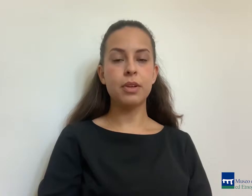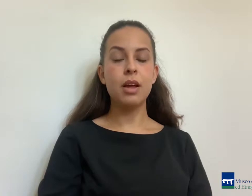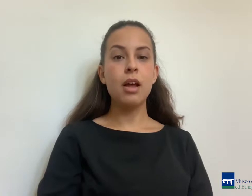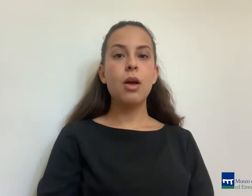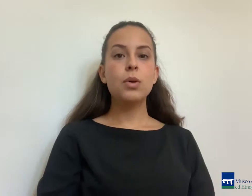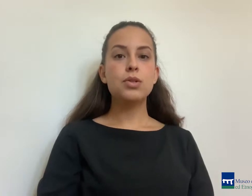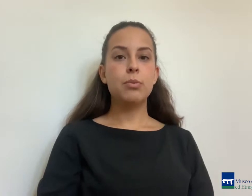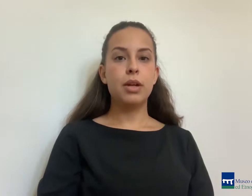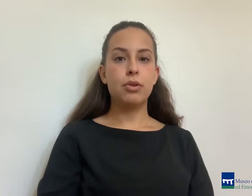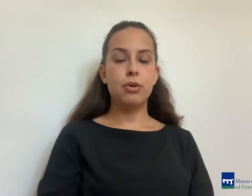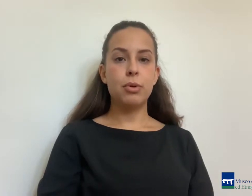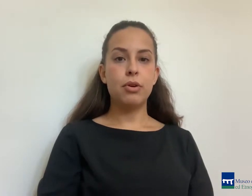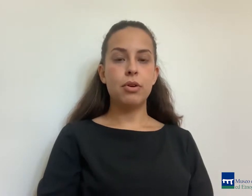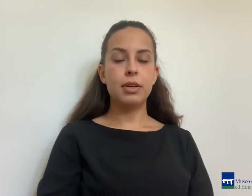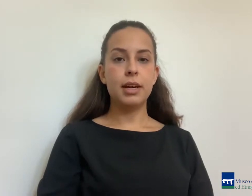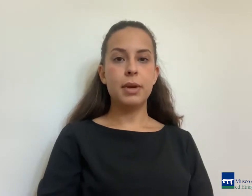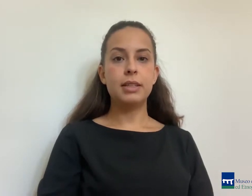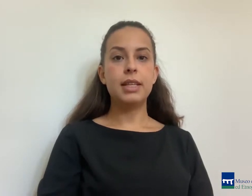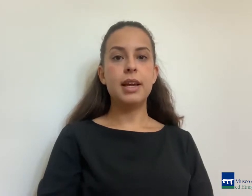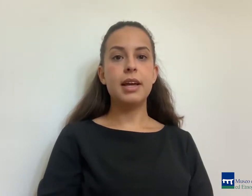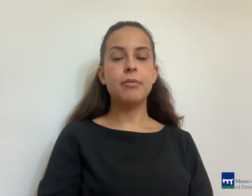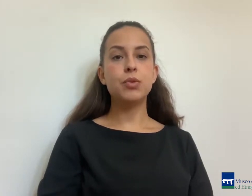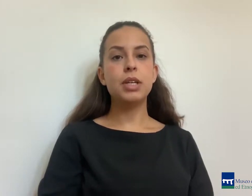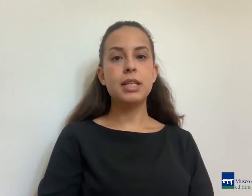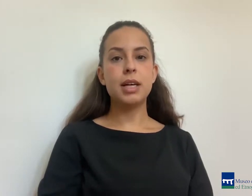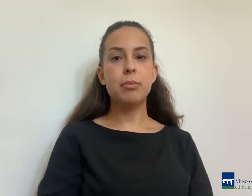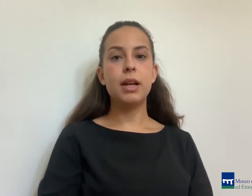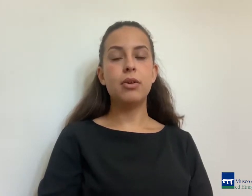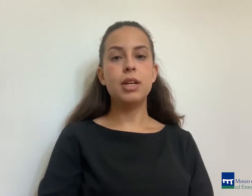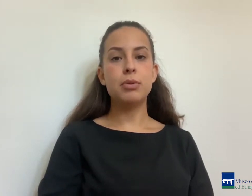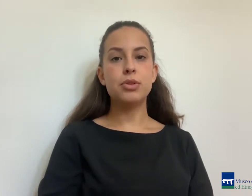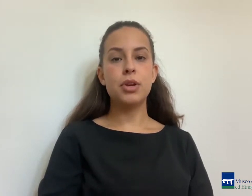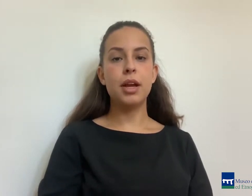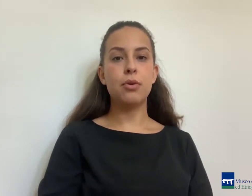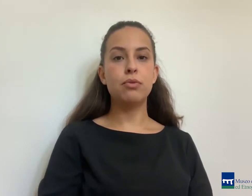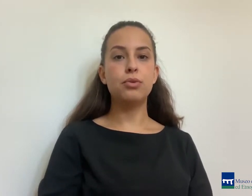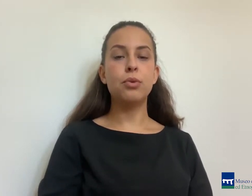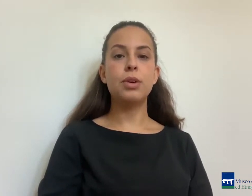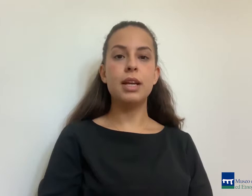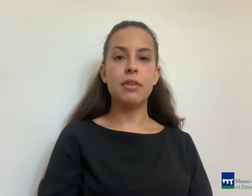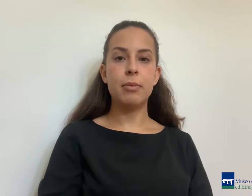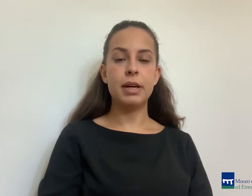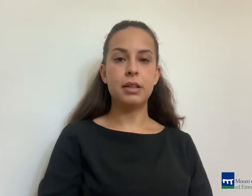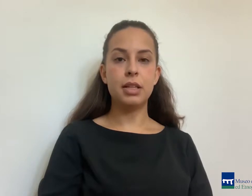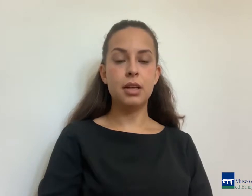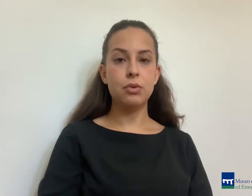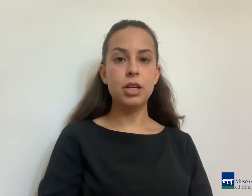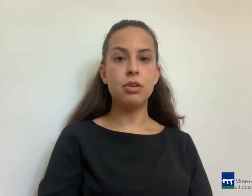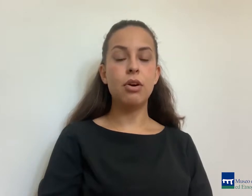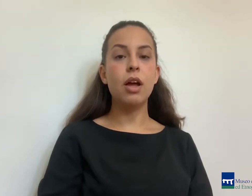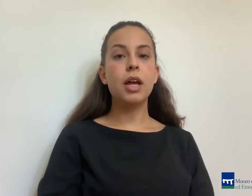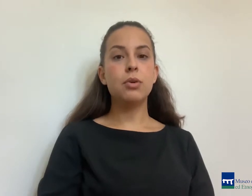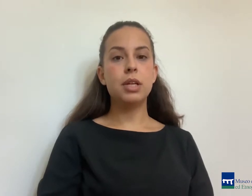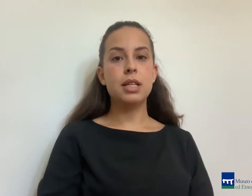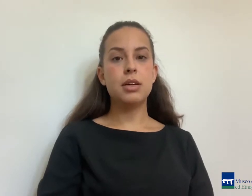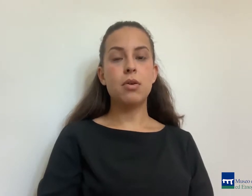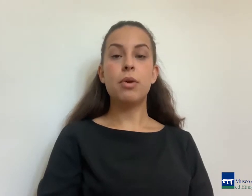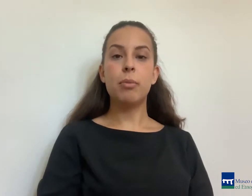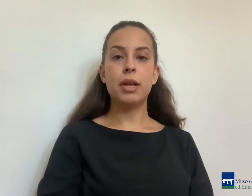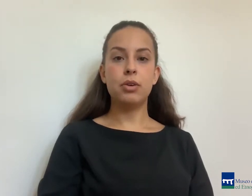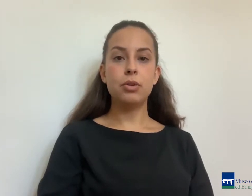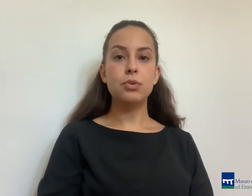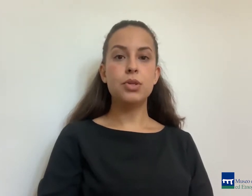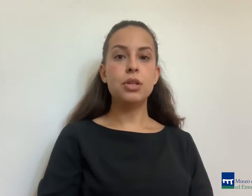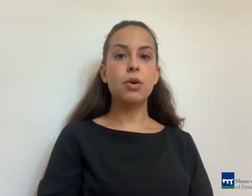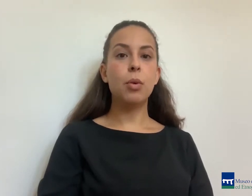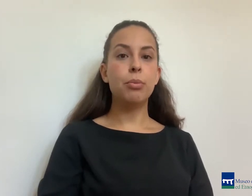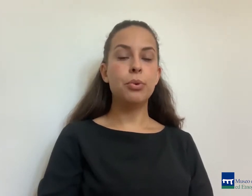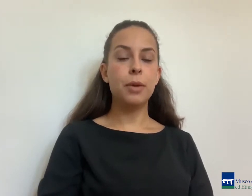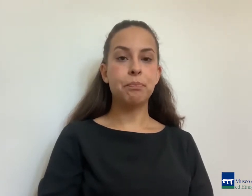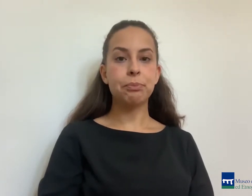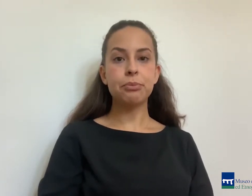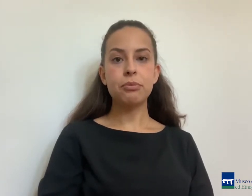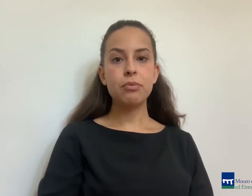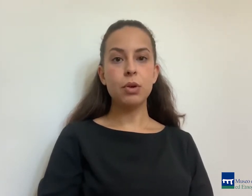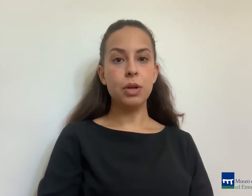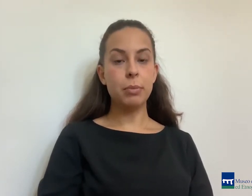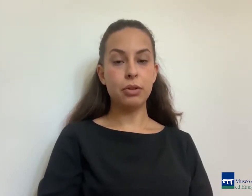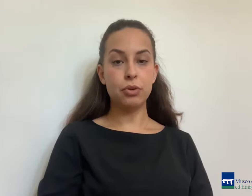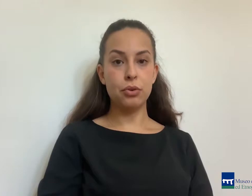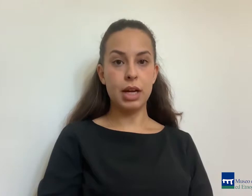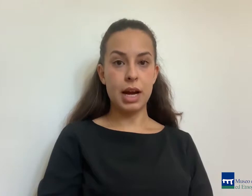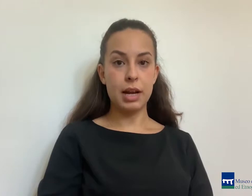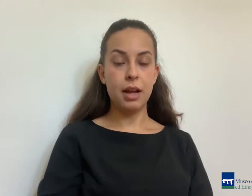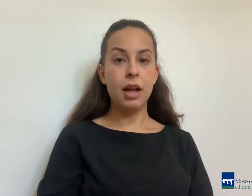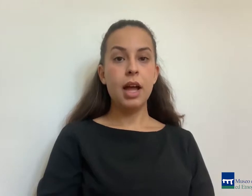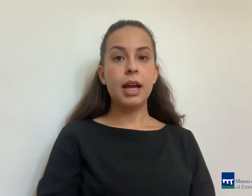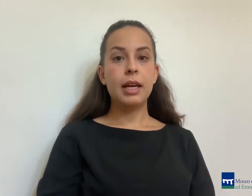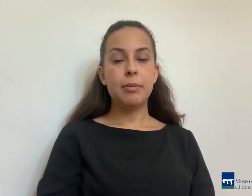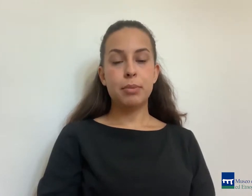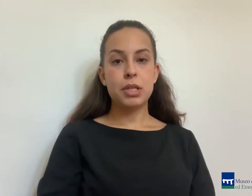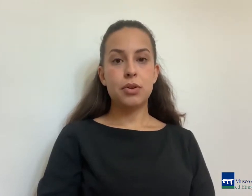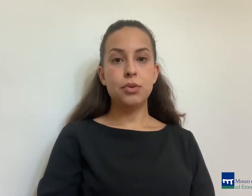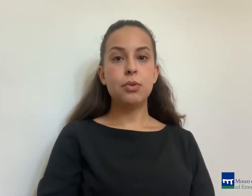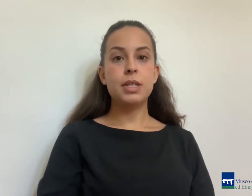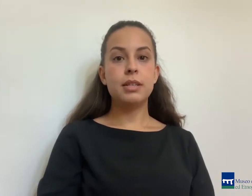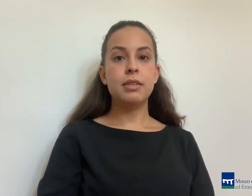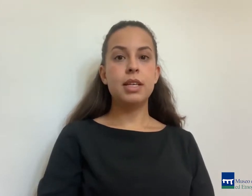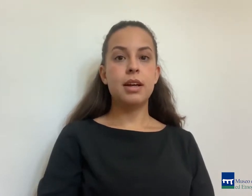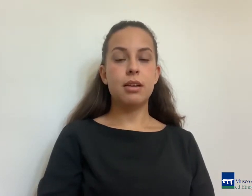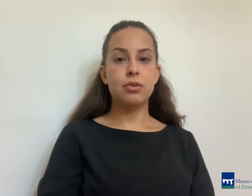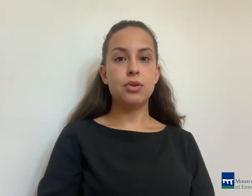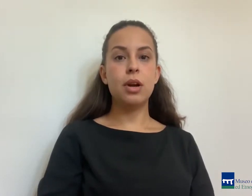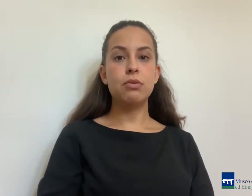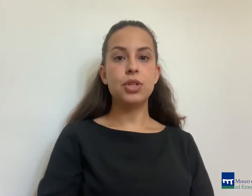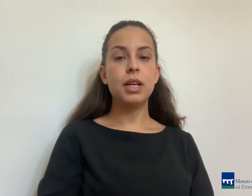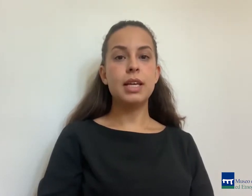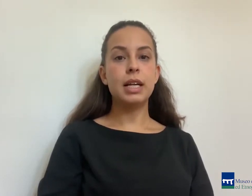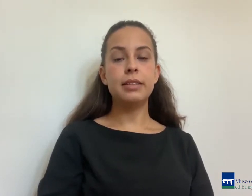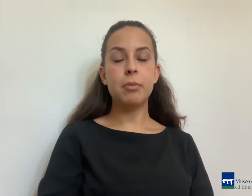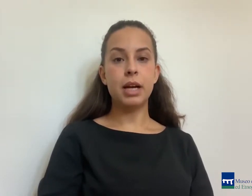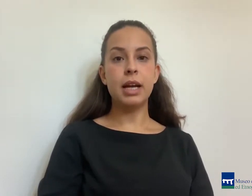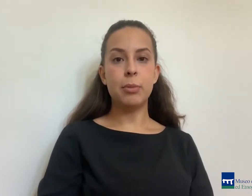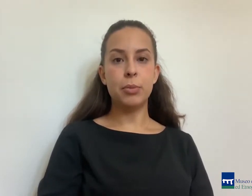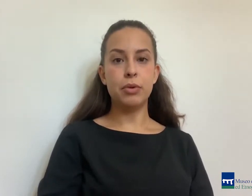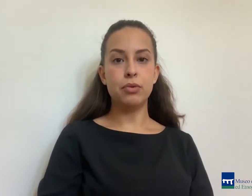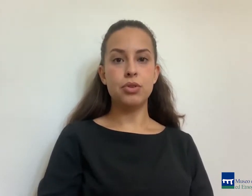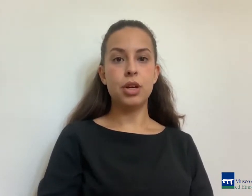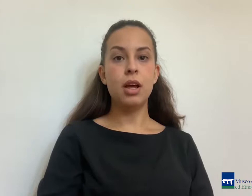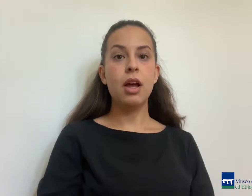However, this method can be used with people who have had a slight loss of hearing, who use a hearing aid, or a cochlear implant, people who can hear not only the voice of others, but also their own voice.